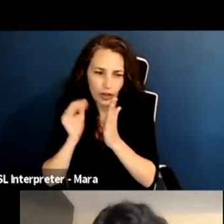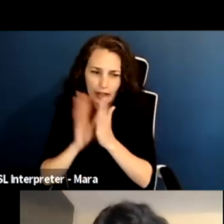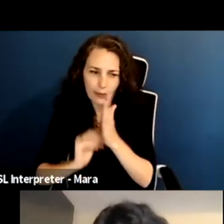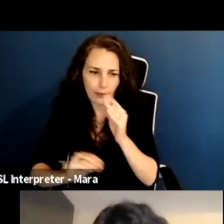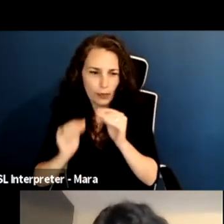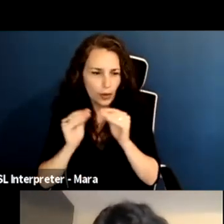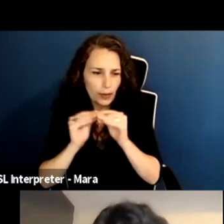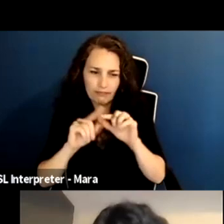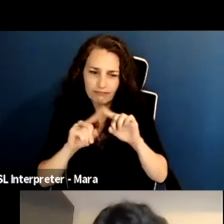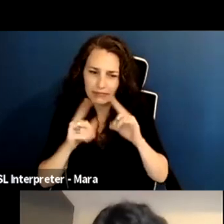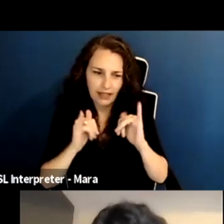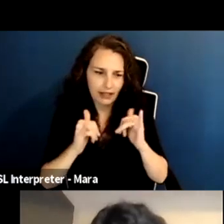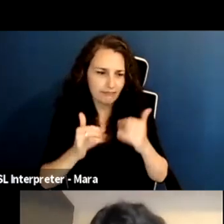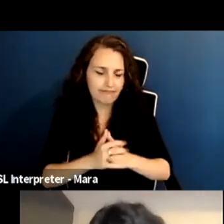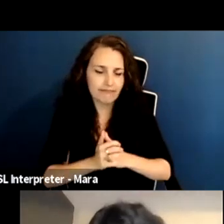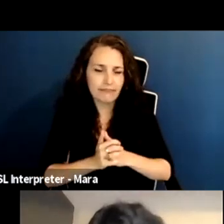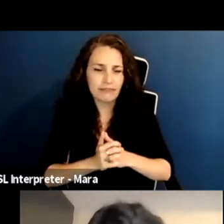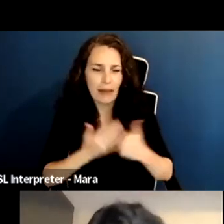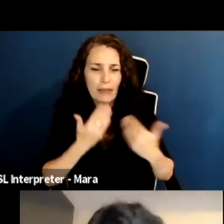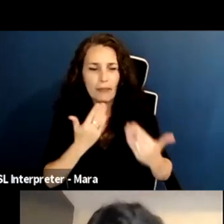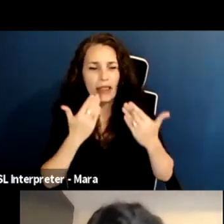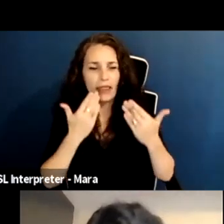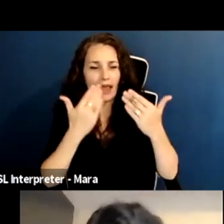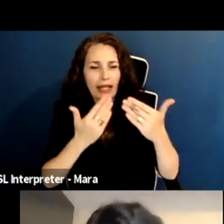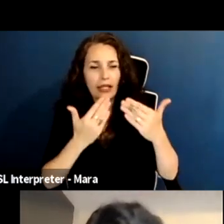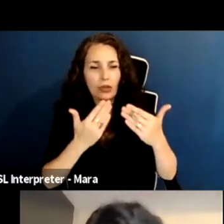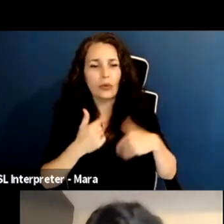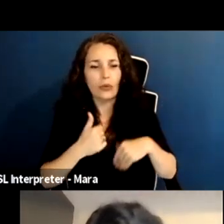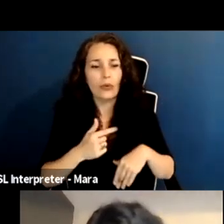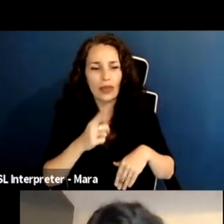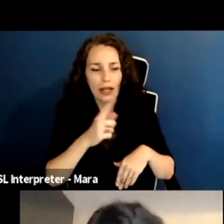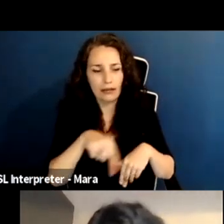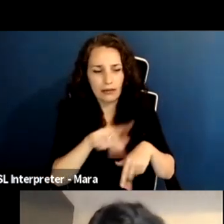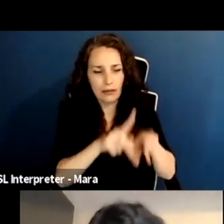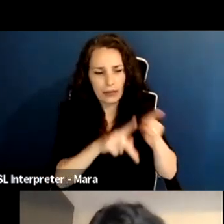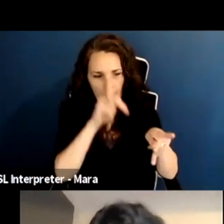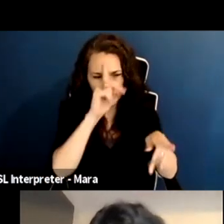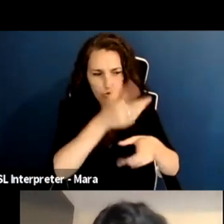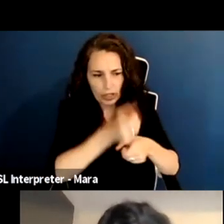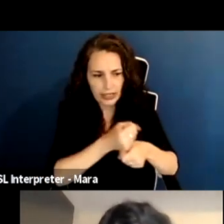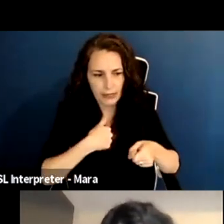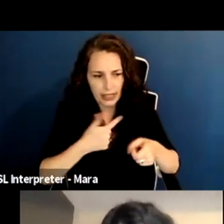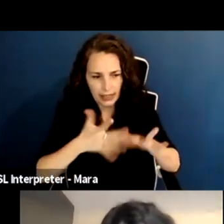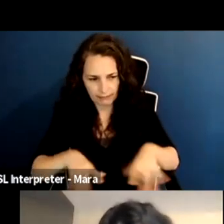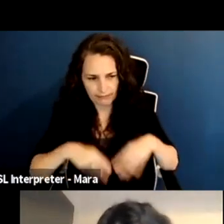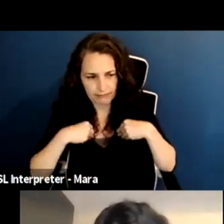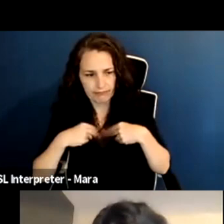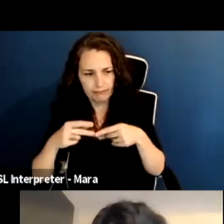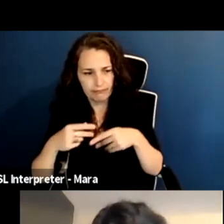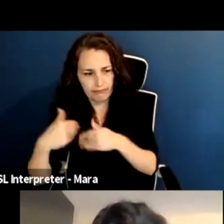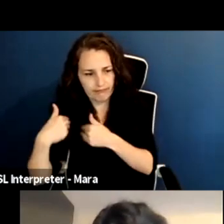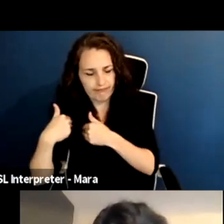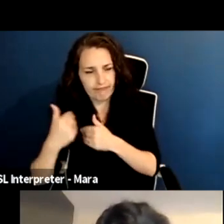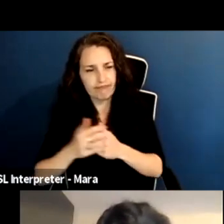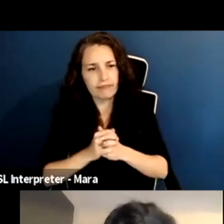for being entrusted with that duty. That's so wonderful and you've spoken a lot